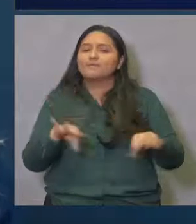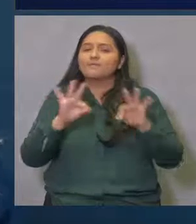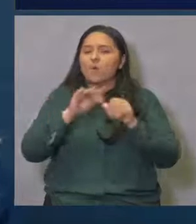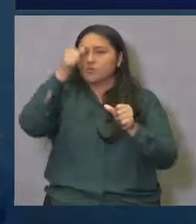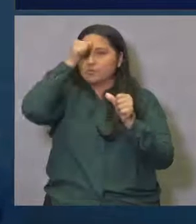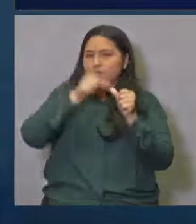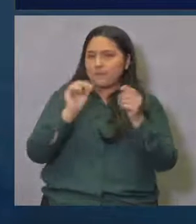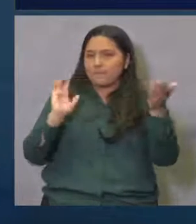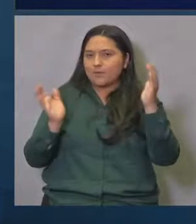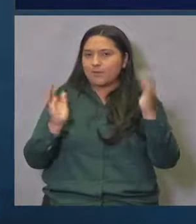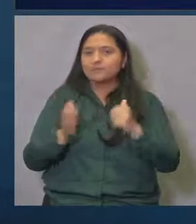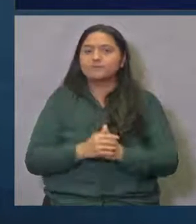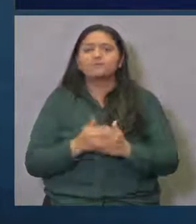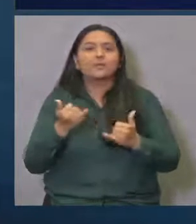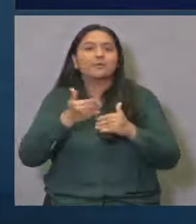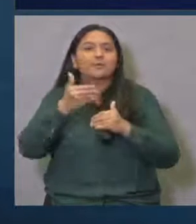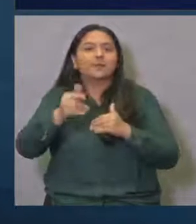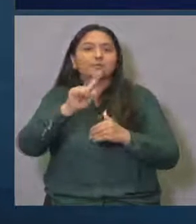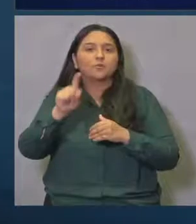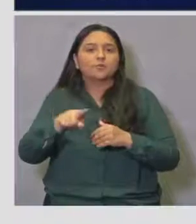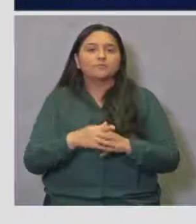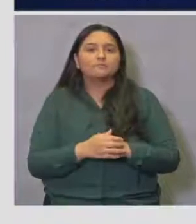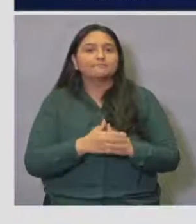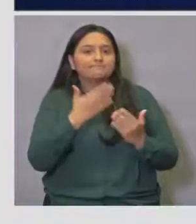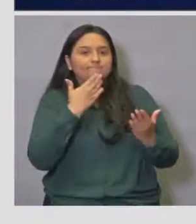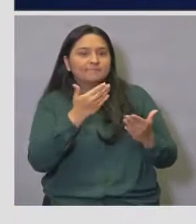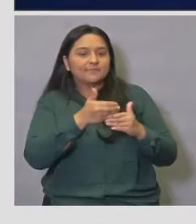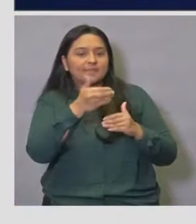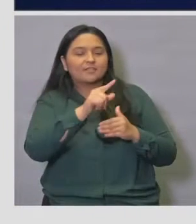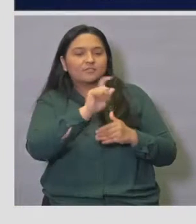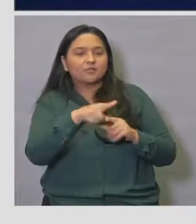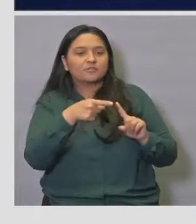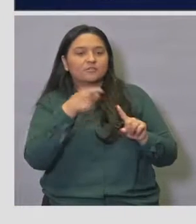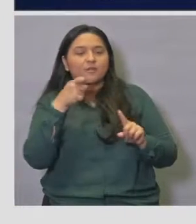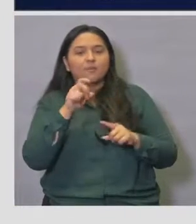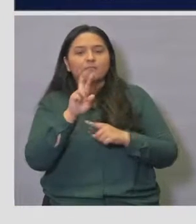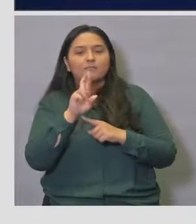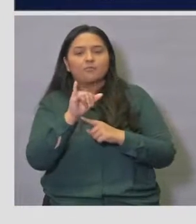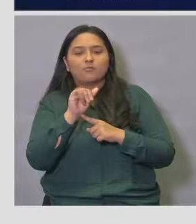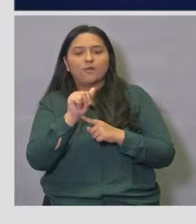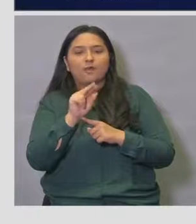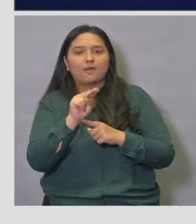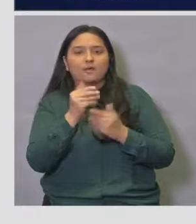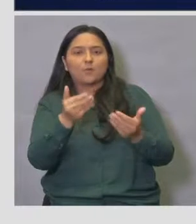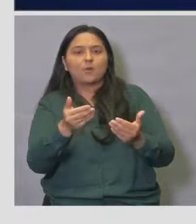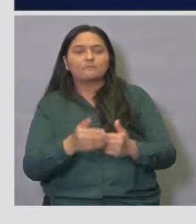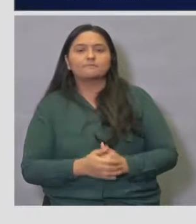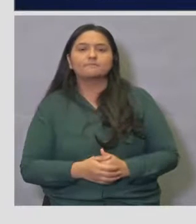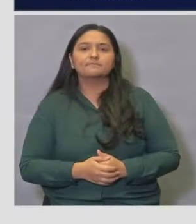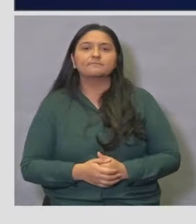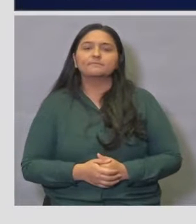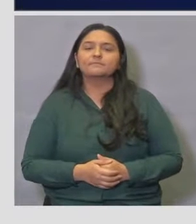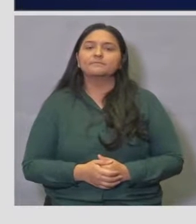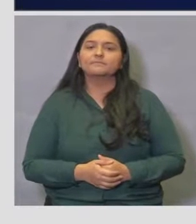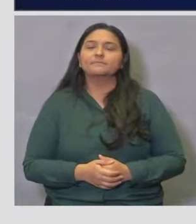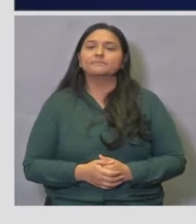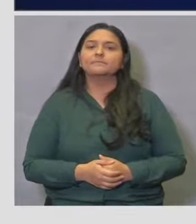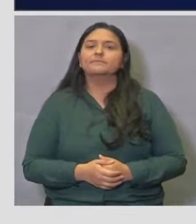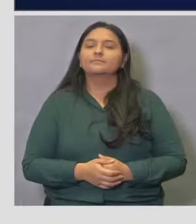ON NOW IS CRITICALLY IMPORTANT TO KEEP IN MIND.